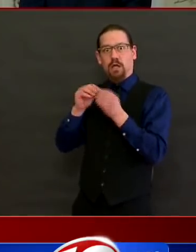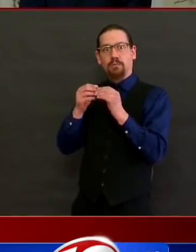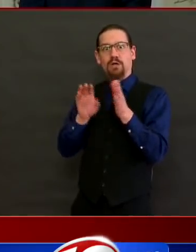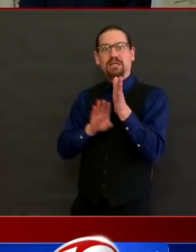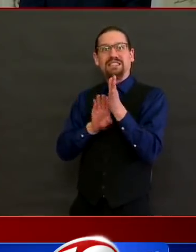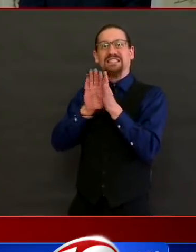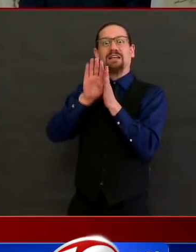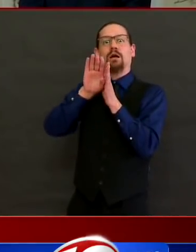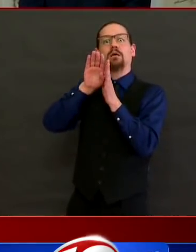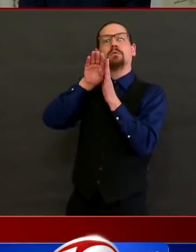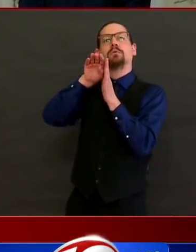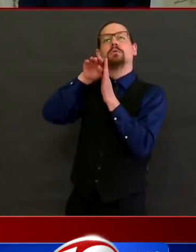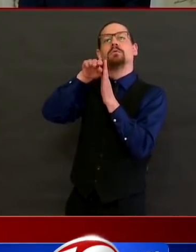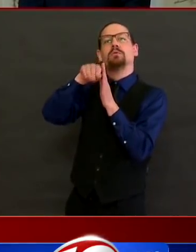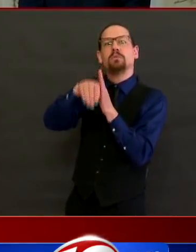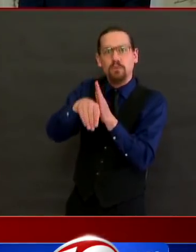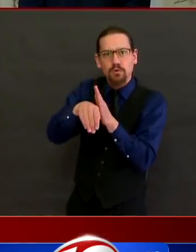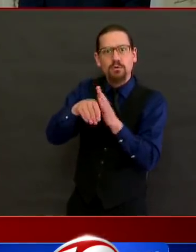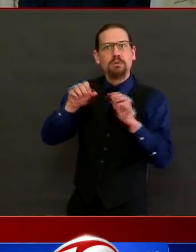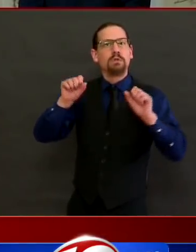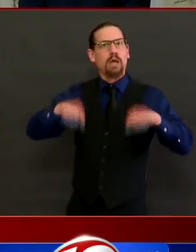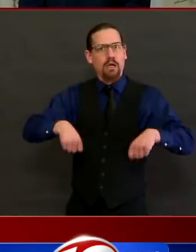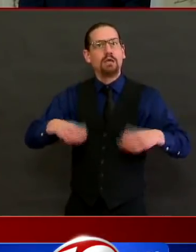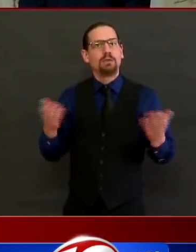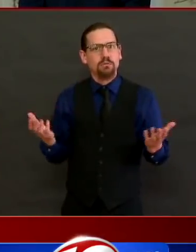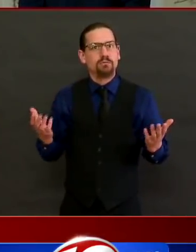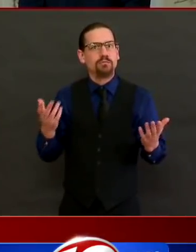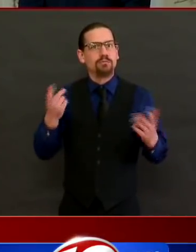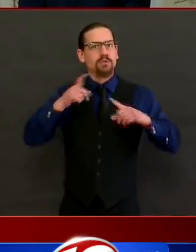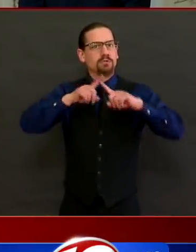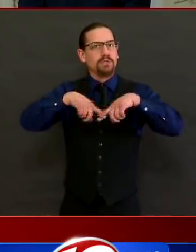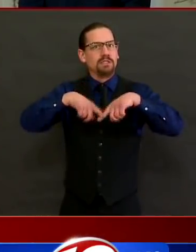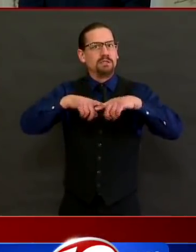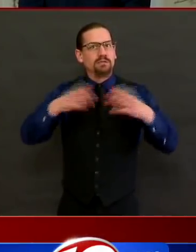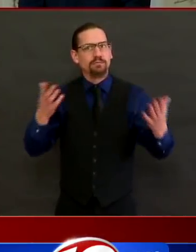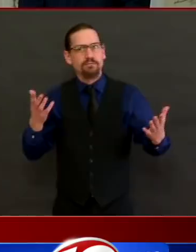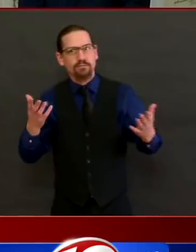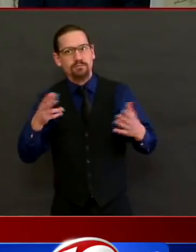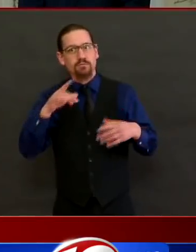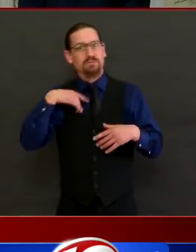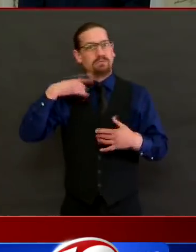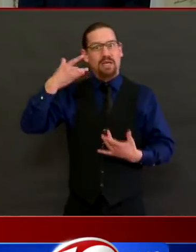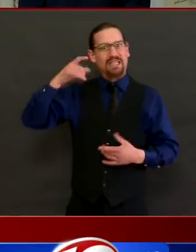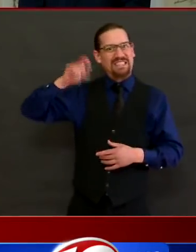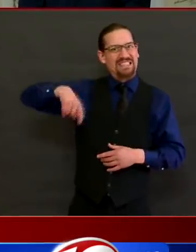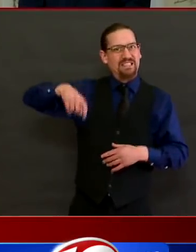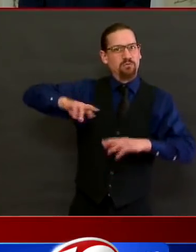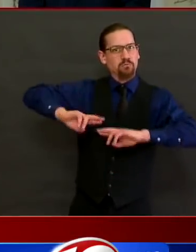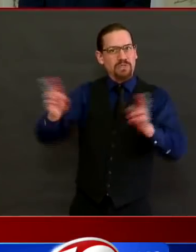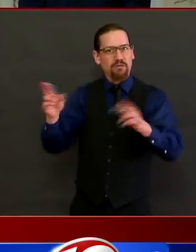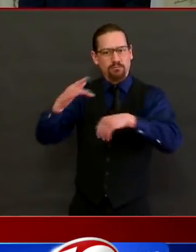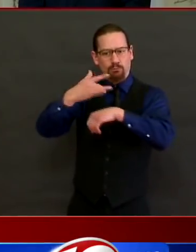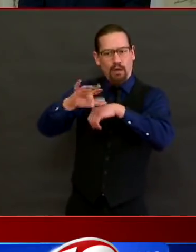7000 PEOPLE IN THE HOSPITAL. NOW, 4300 BEDS COULD HAPPEN. I WILL NOT LIE TO YOU.